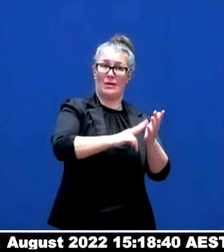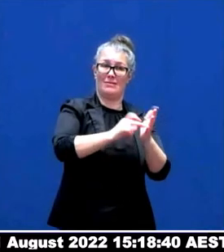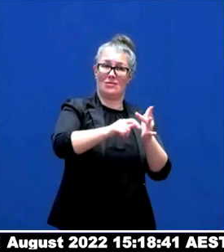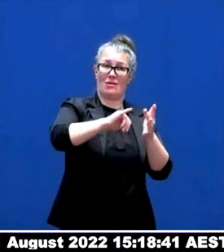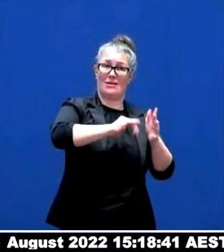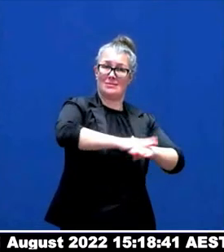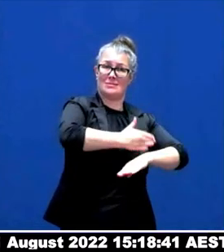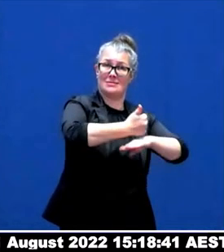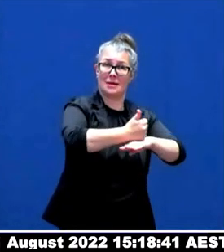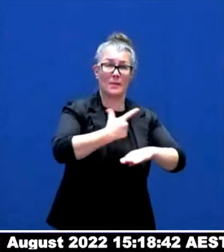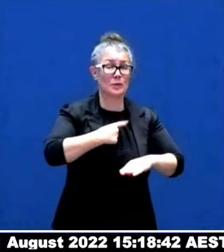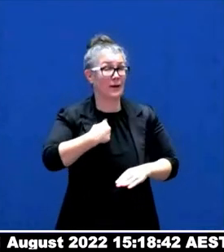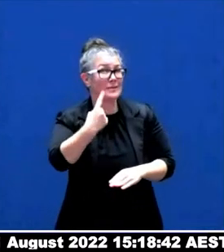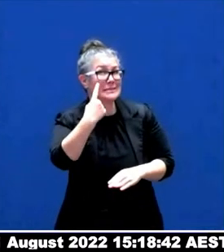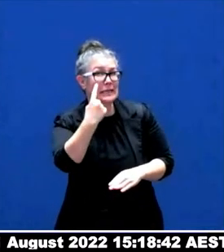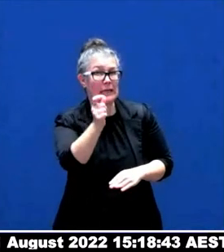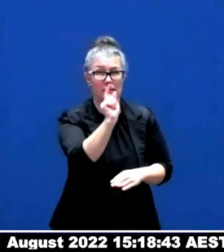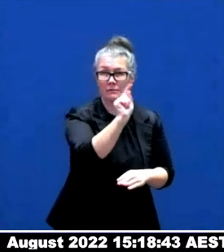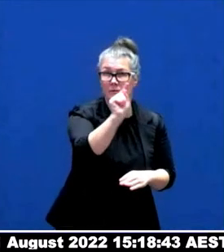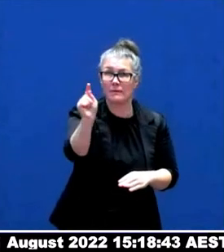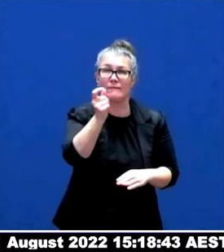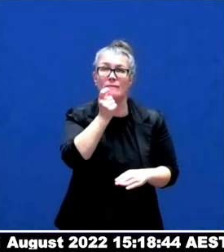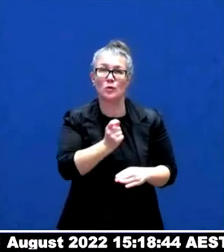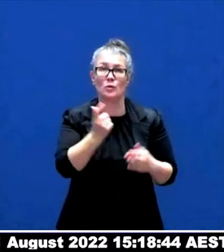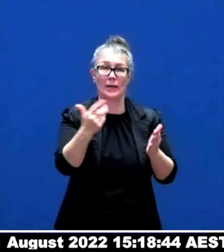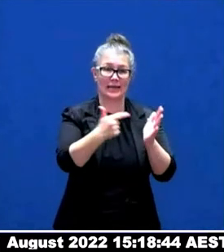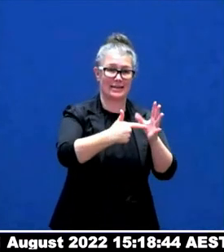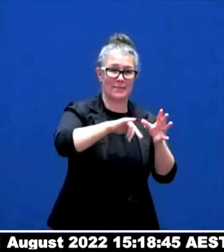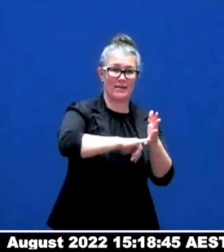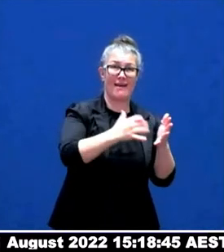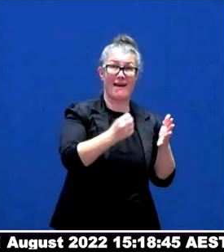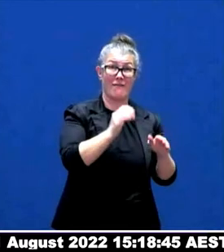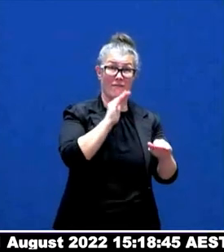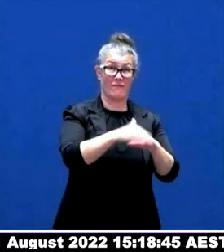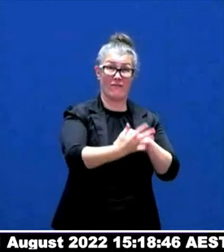Because I think I've seen a couple. Okay. COMMISSIONER RYAN: One in Tasmania that's got 40-odd units all